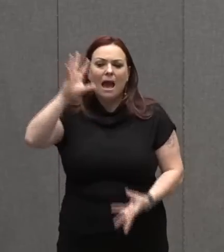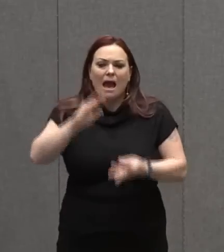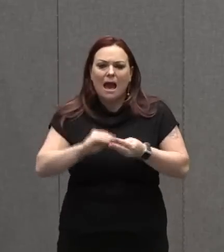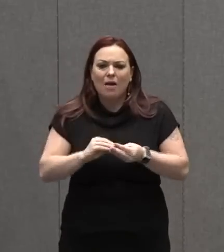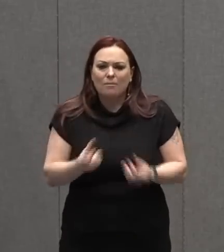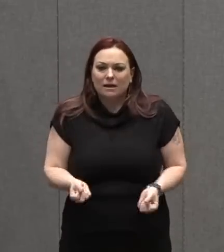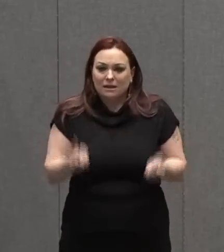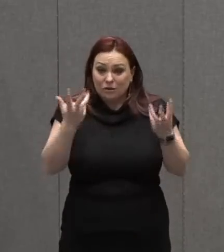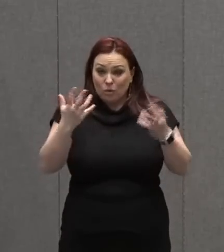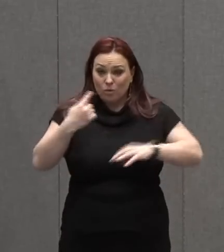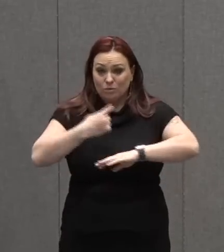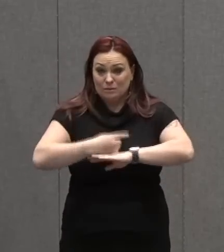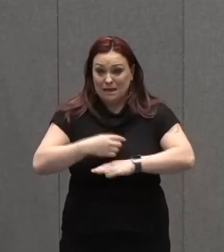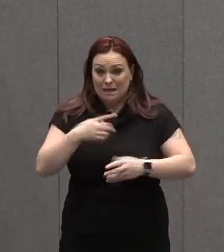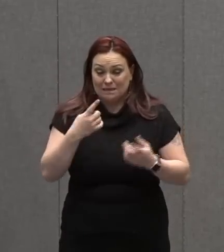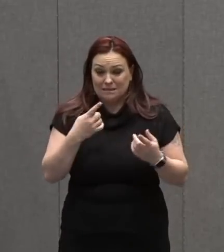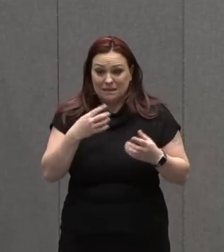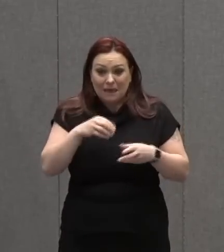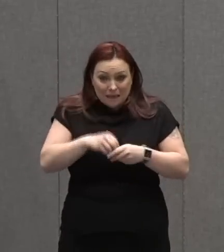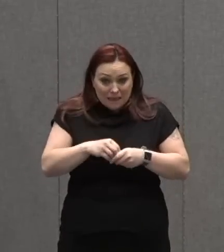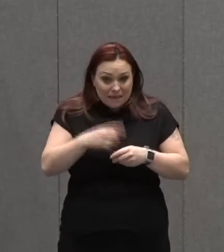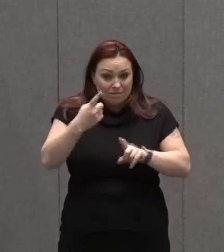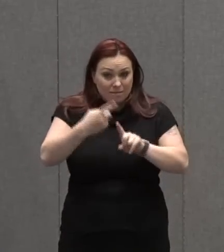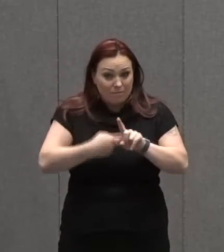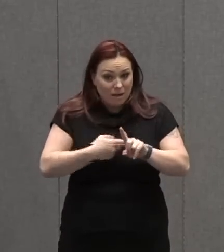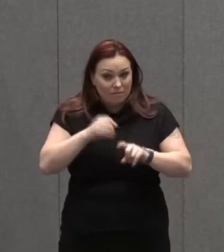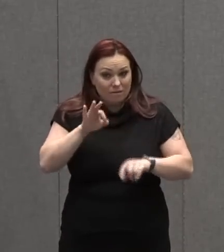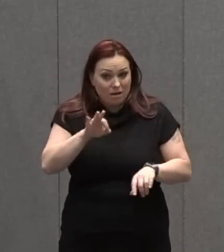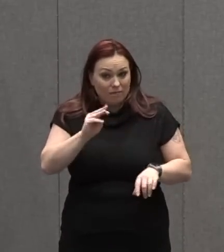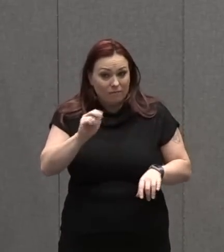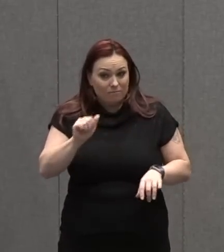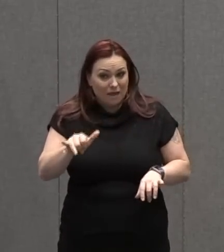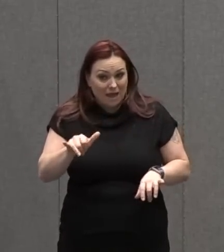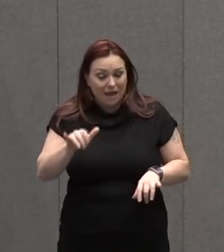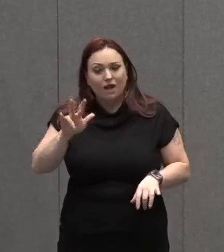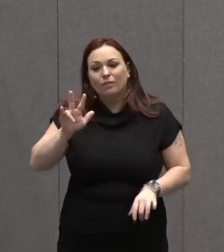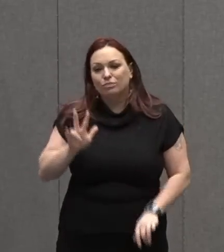31 so I have 31 little marks, little tick marks